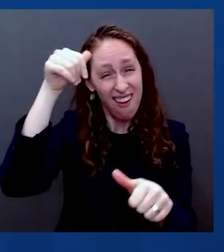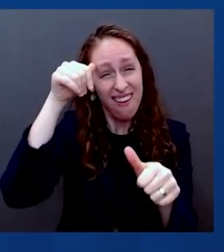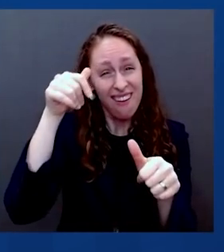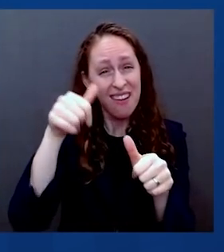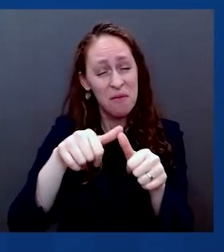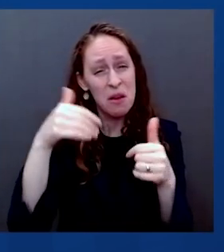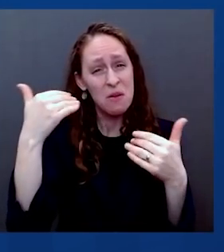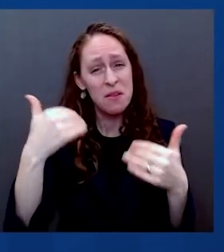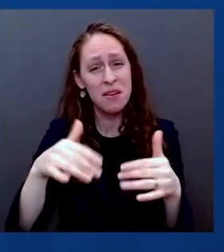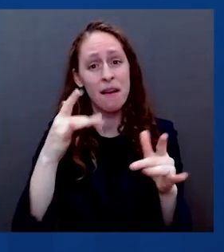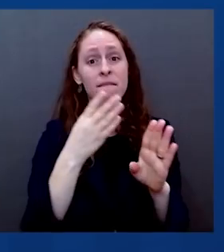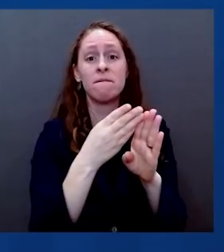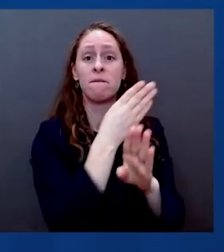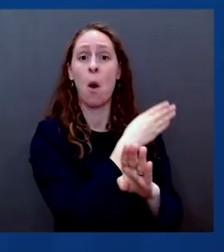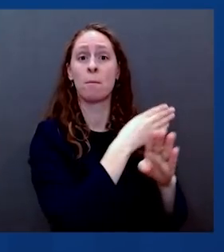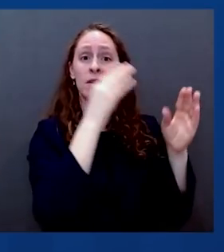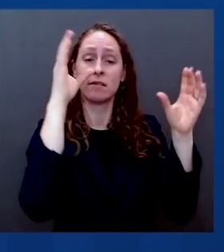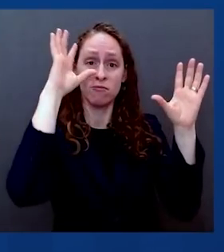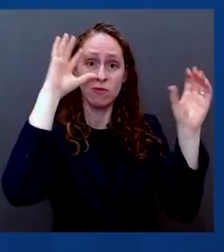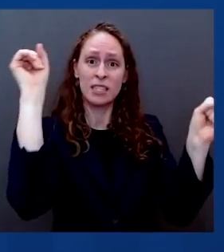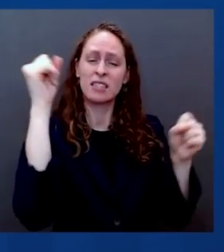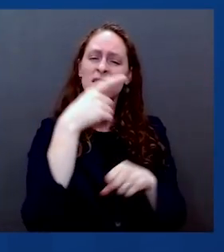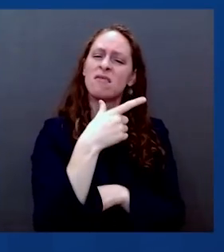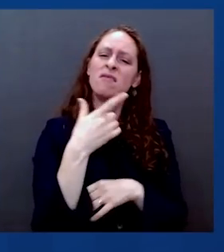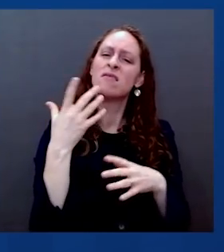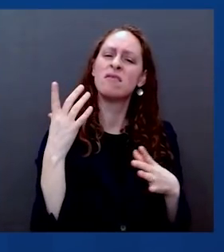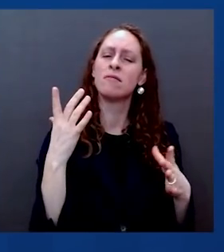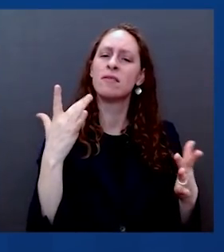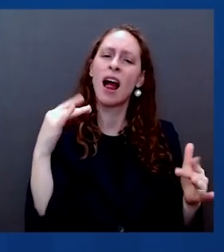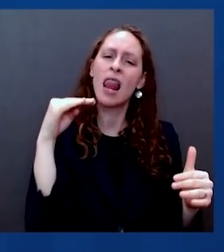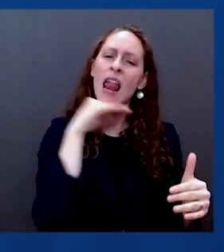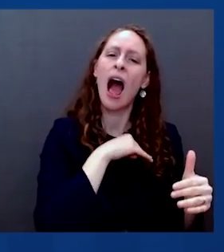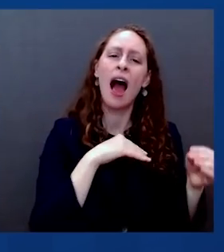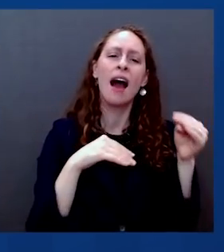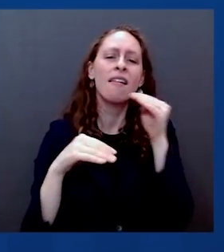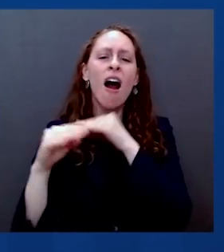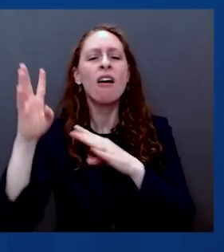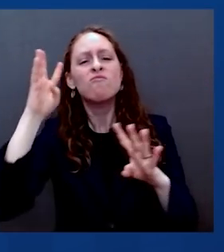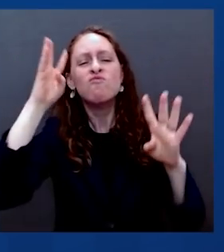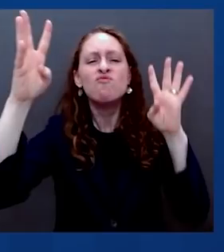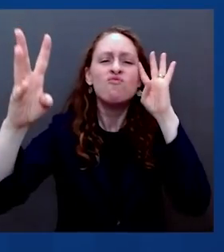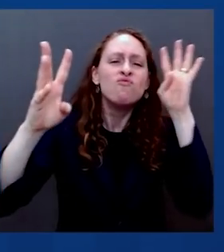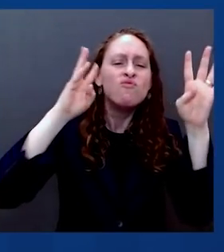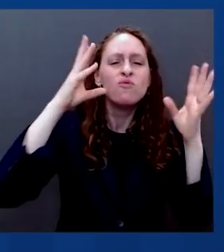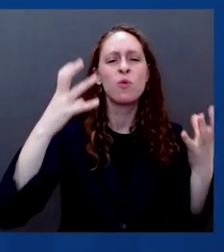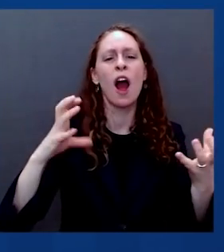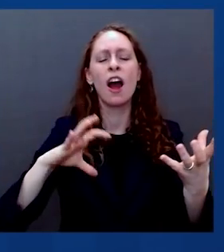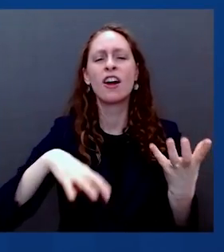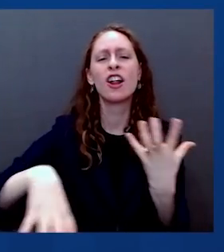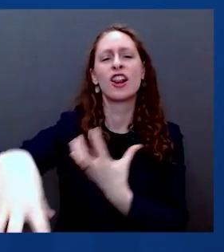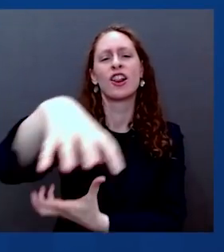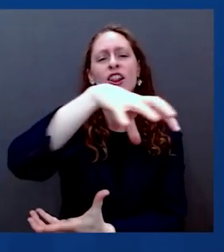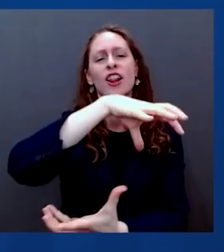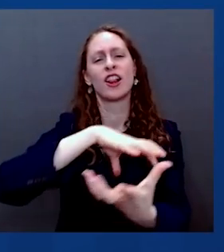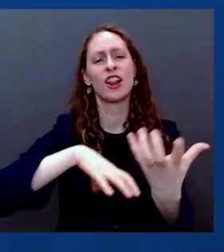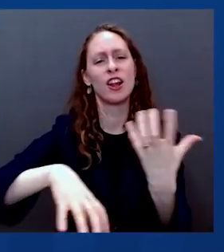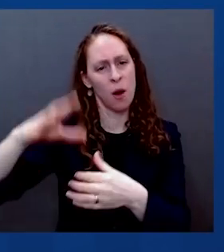and anti-voting laws -- new laws designed to suppress your vote, to subvert our elections.